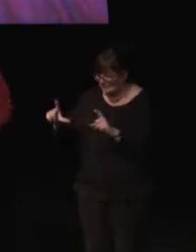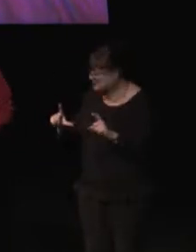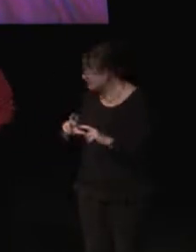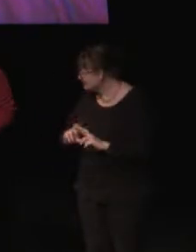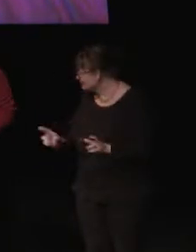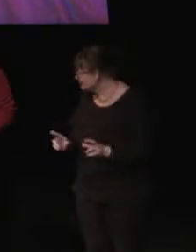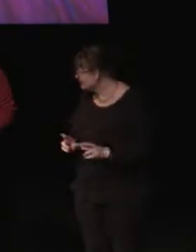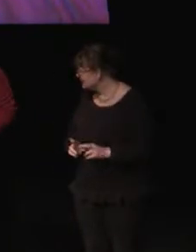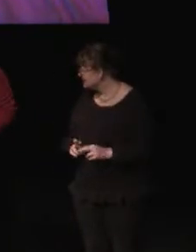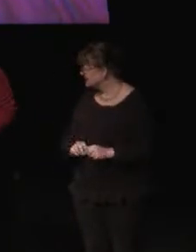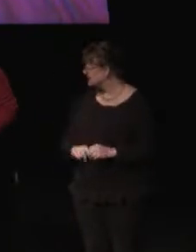Except it's not.